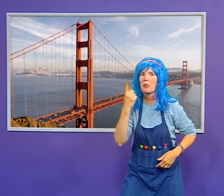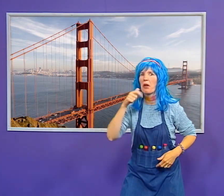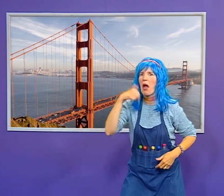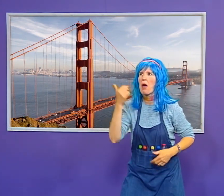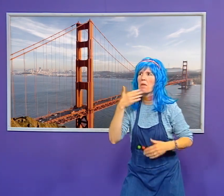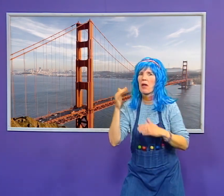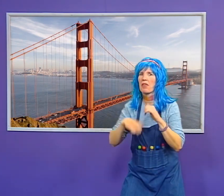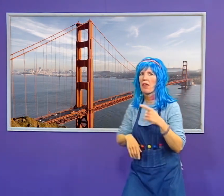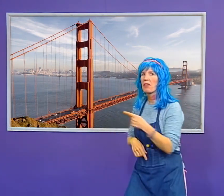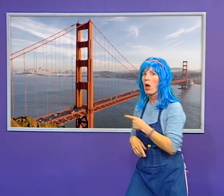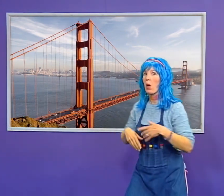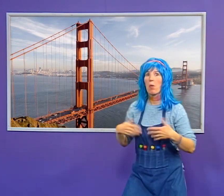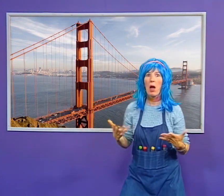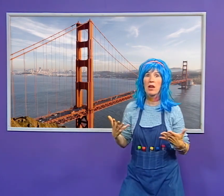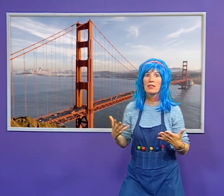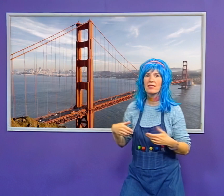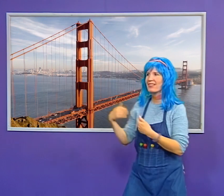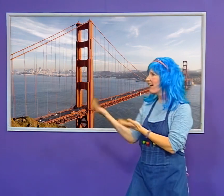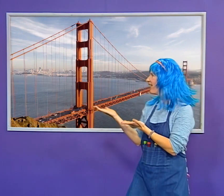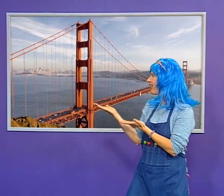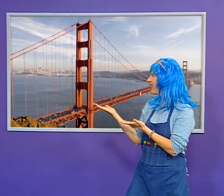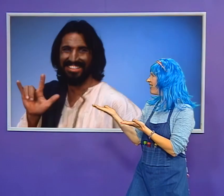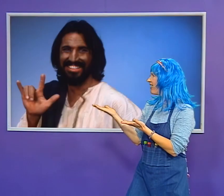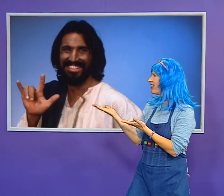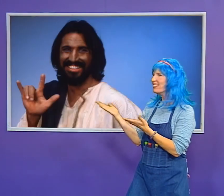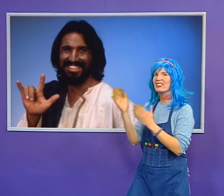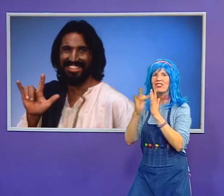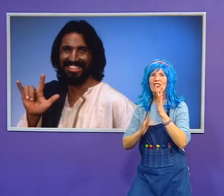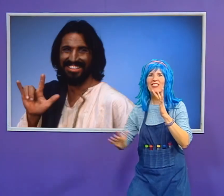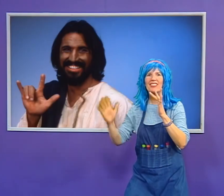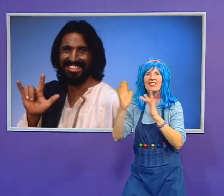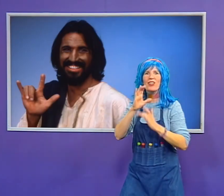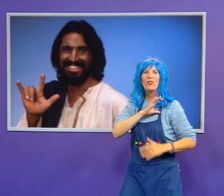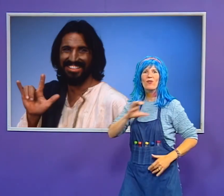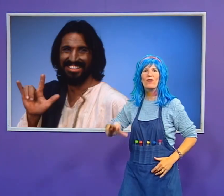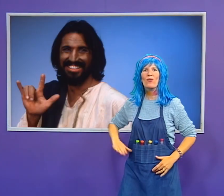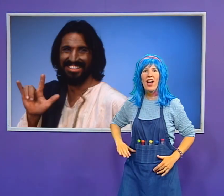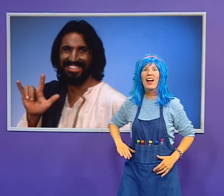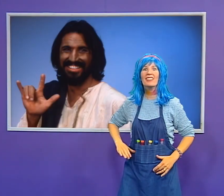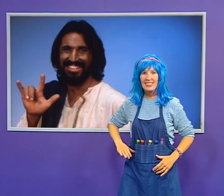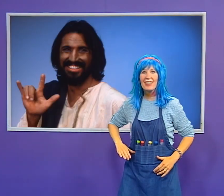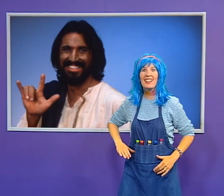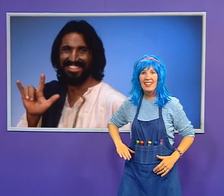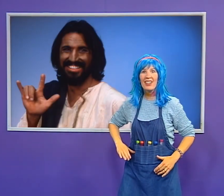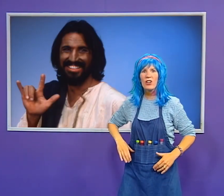BUT YOU KNOW THE MOST IMPRESSIVE BRIDGE EVER? JESUS CHRIST.